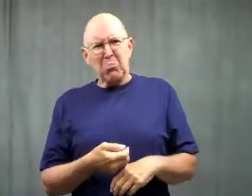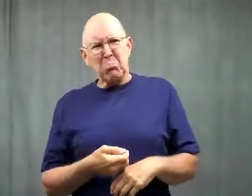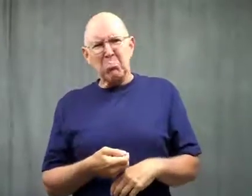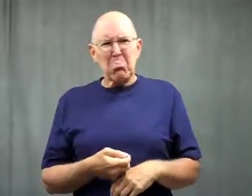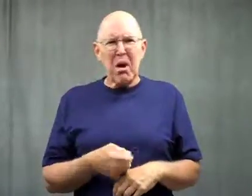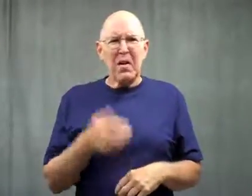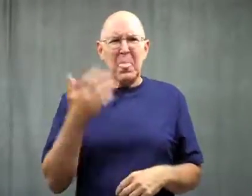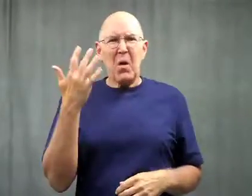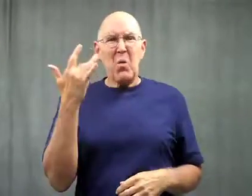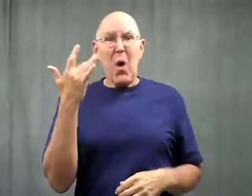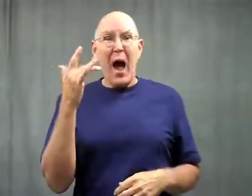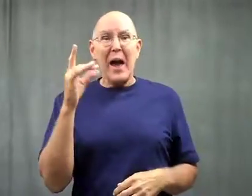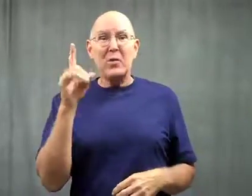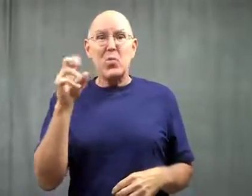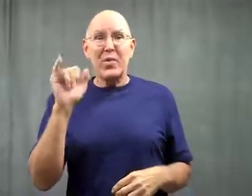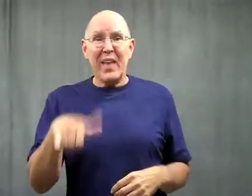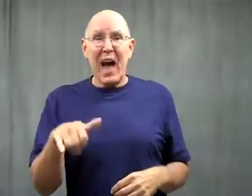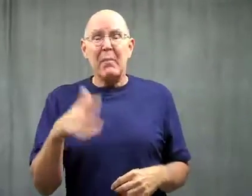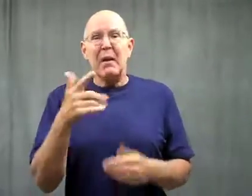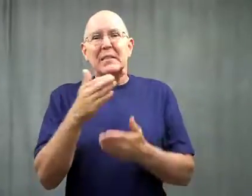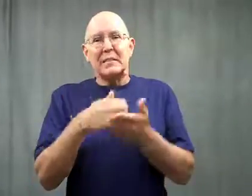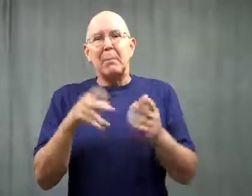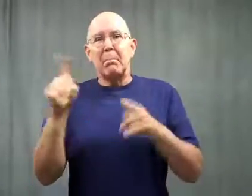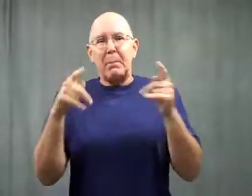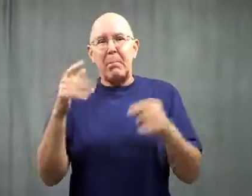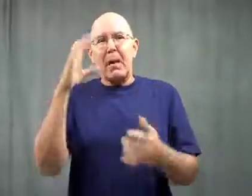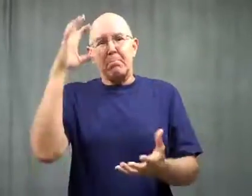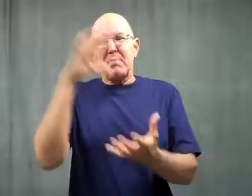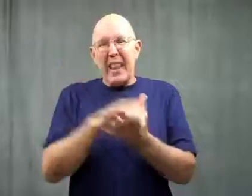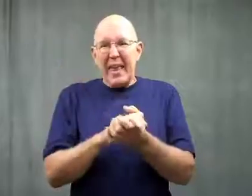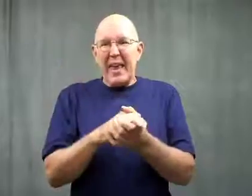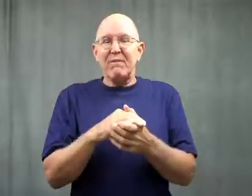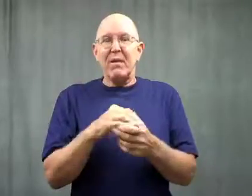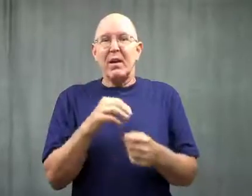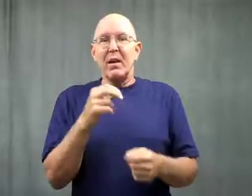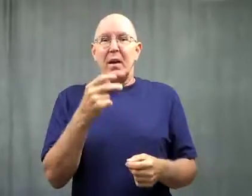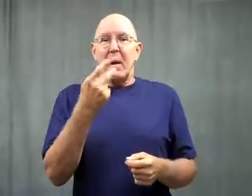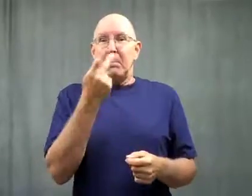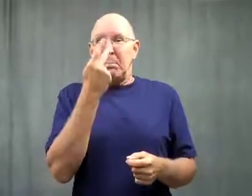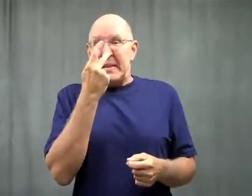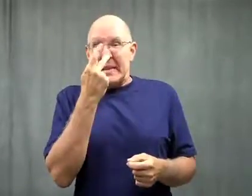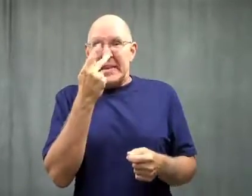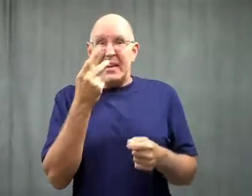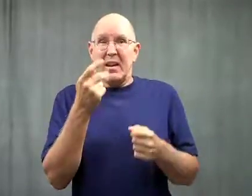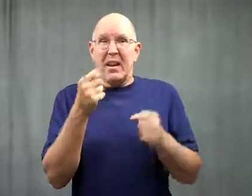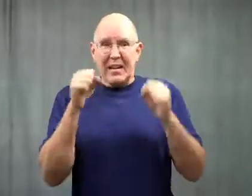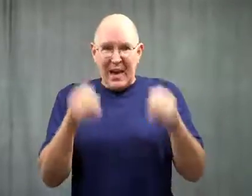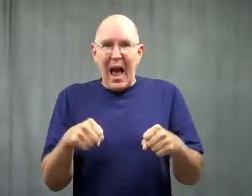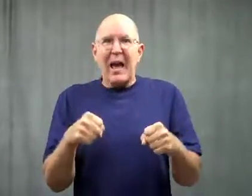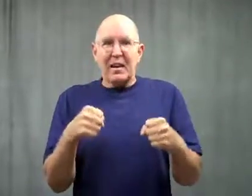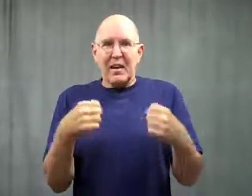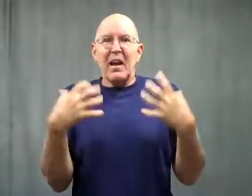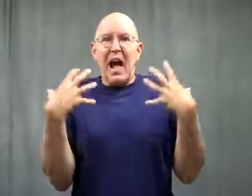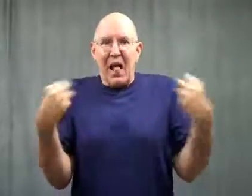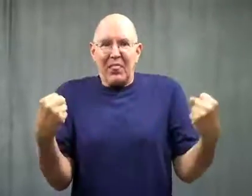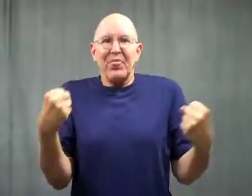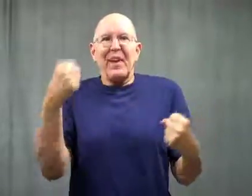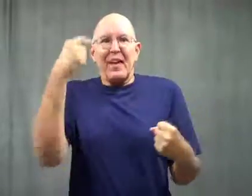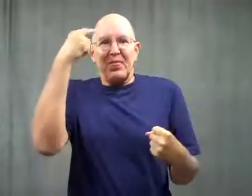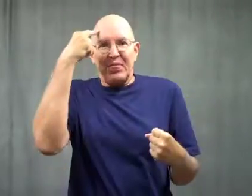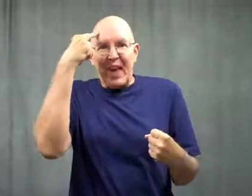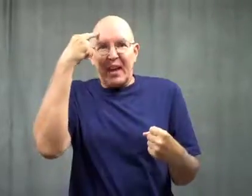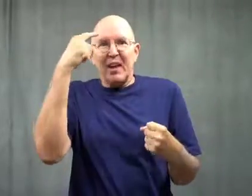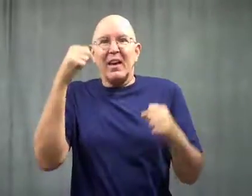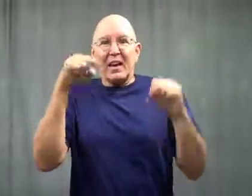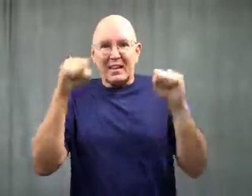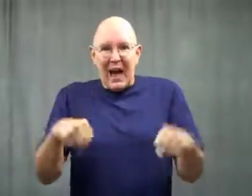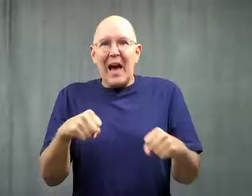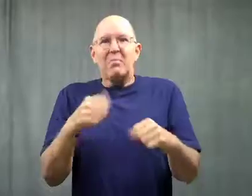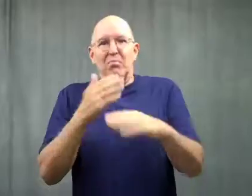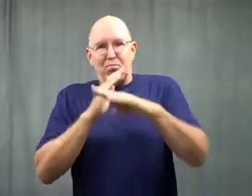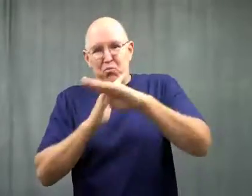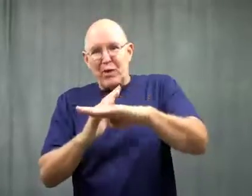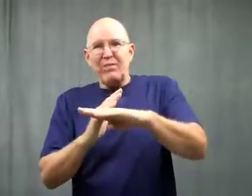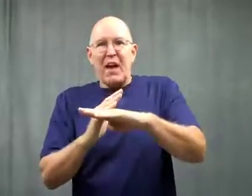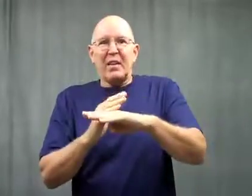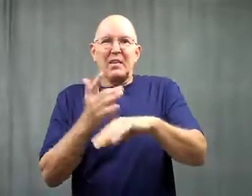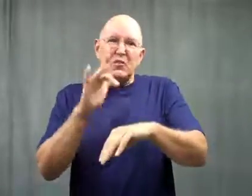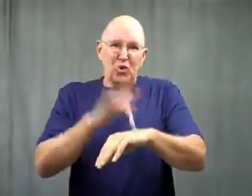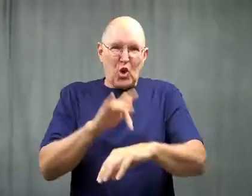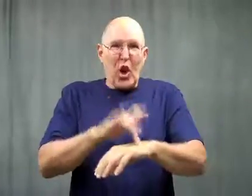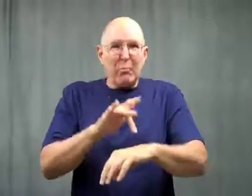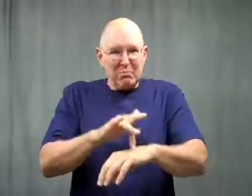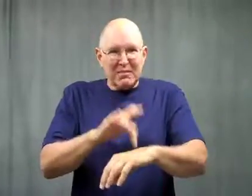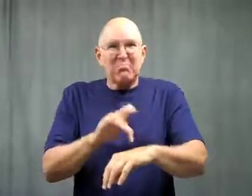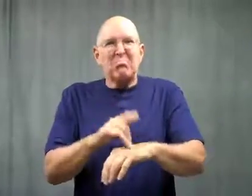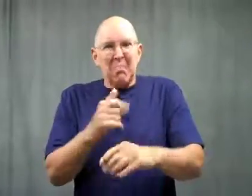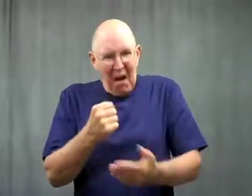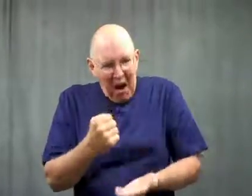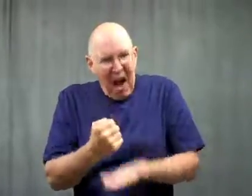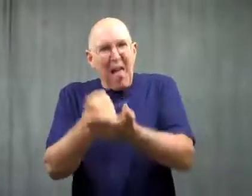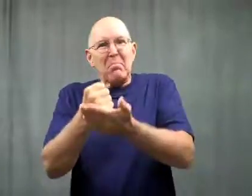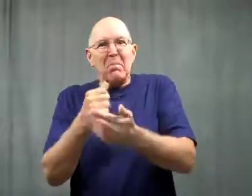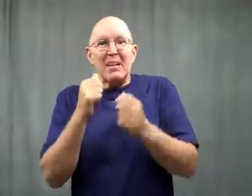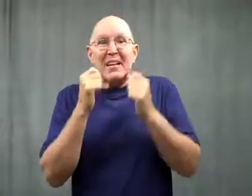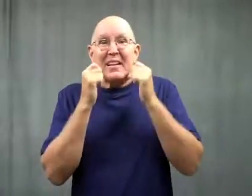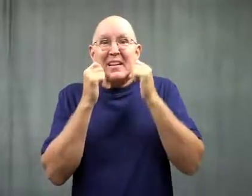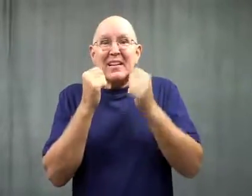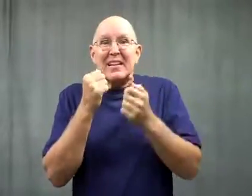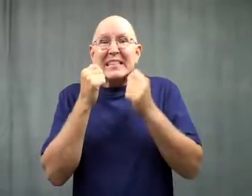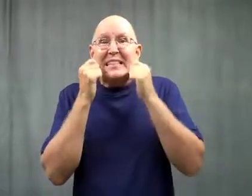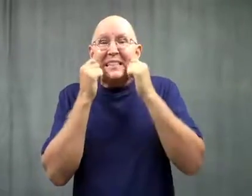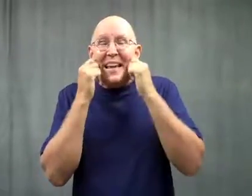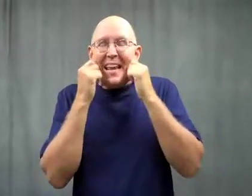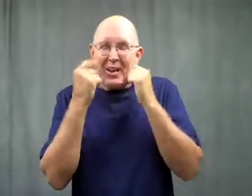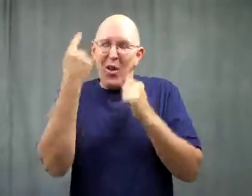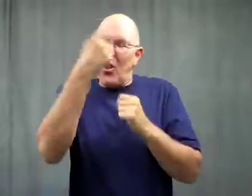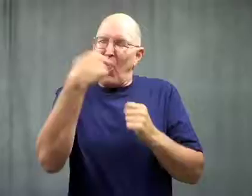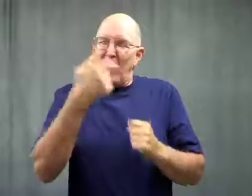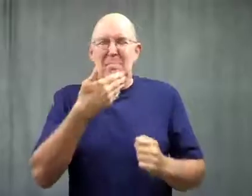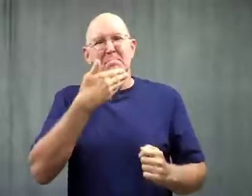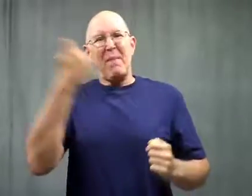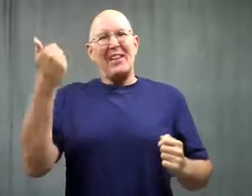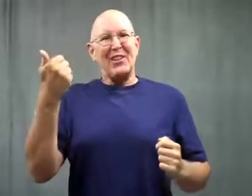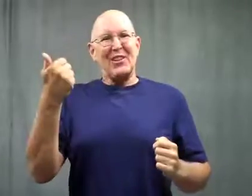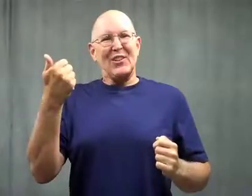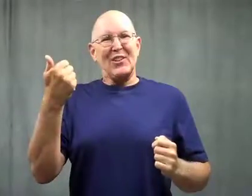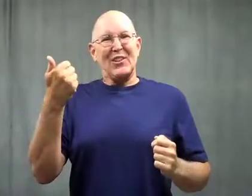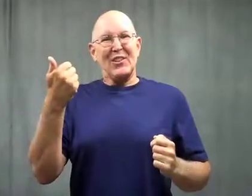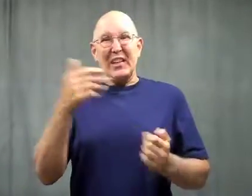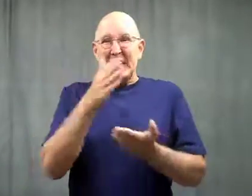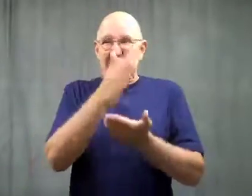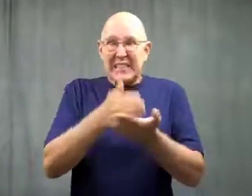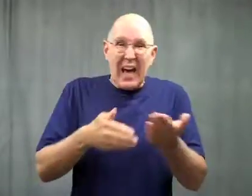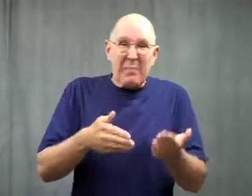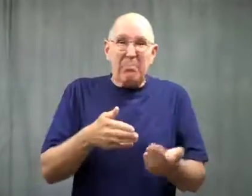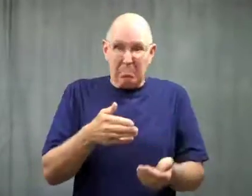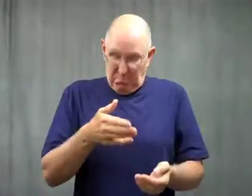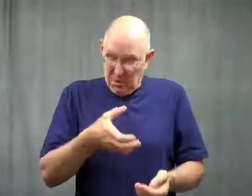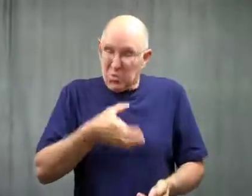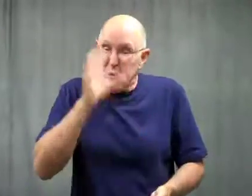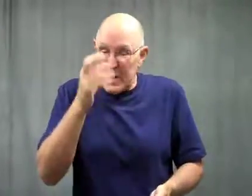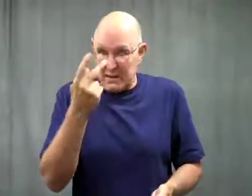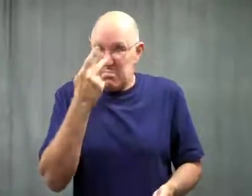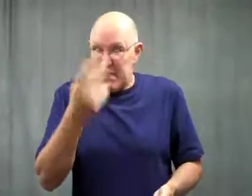Some people believe urine prevents infections and makes the skin healthy.